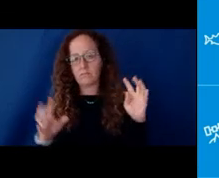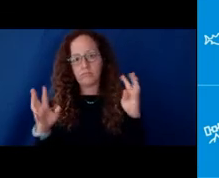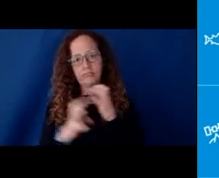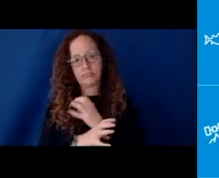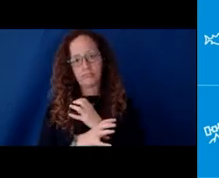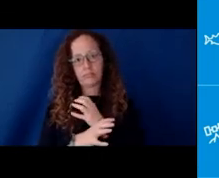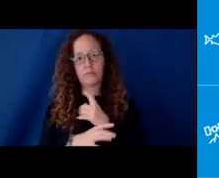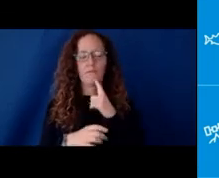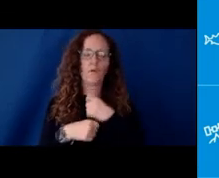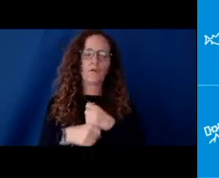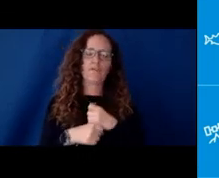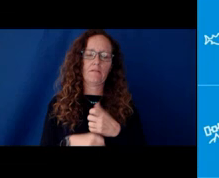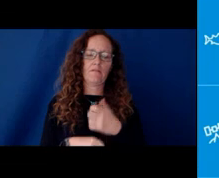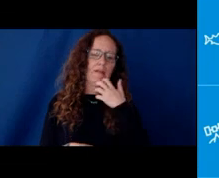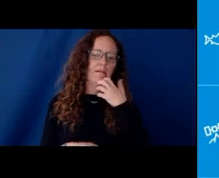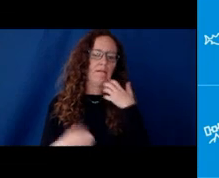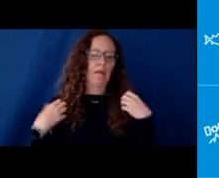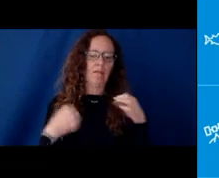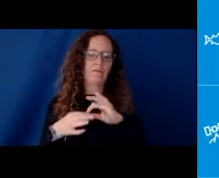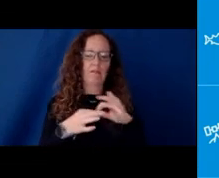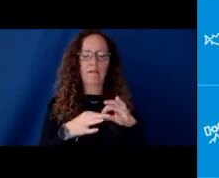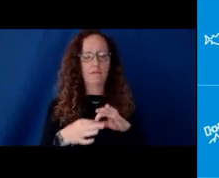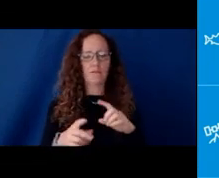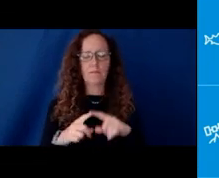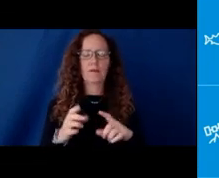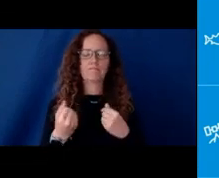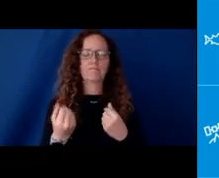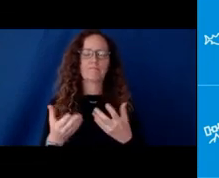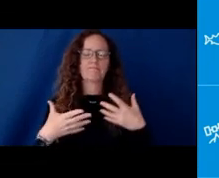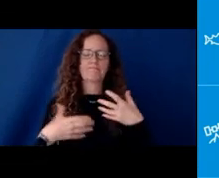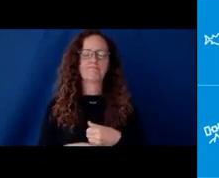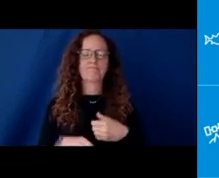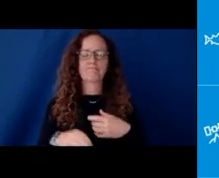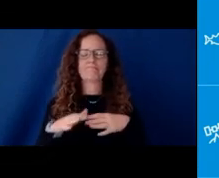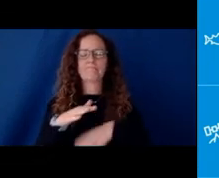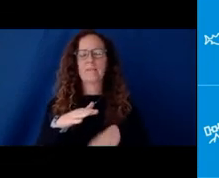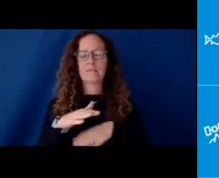these heat-health relationships, but I'll give you a basic summary. You know, for the data sources,